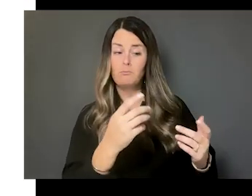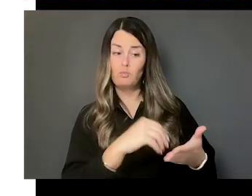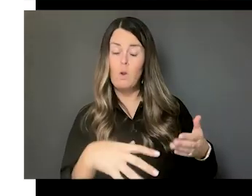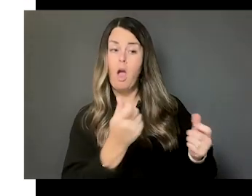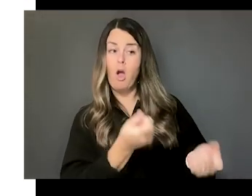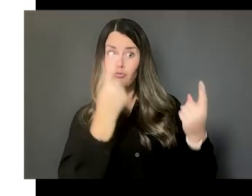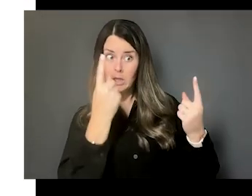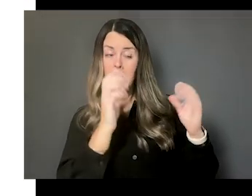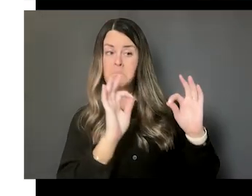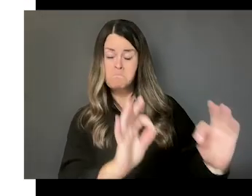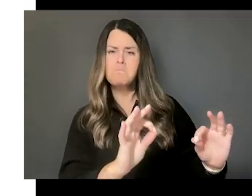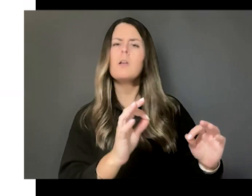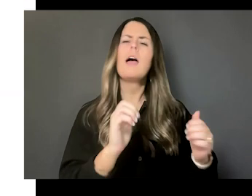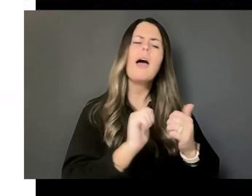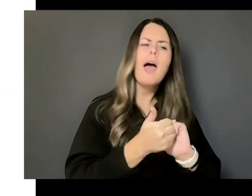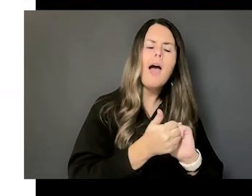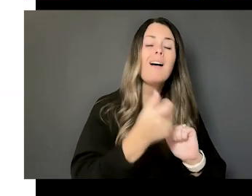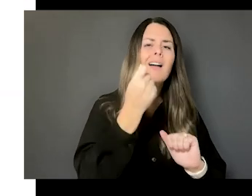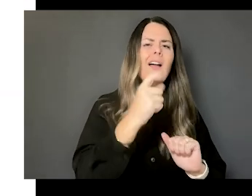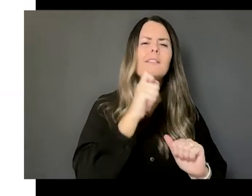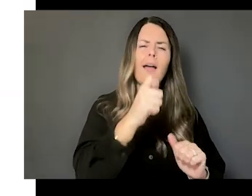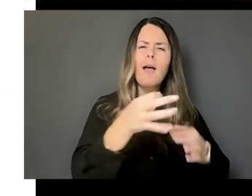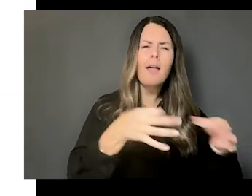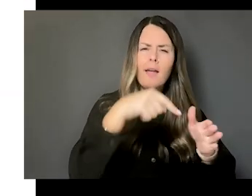asking them to do, without telling them how to do the math.